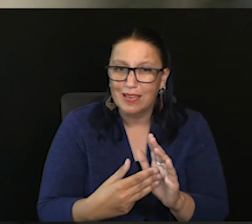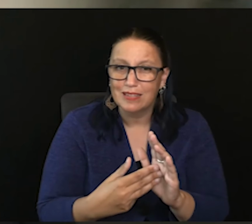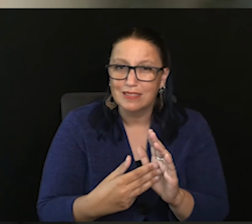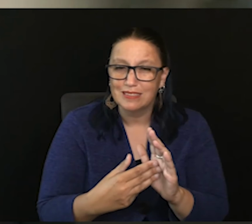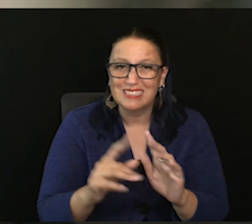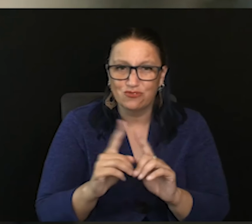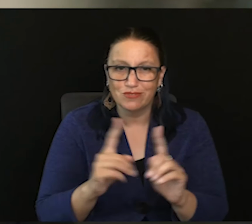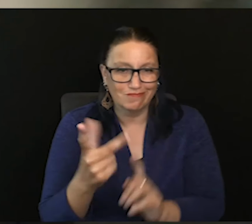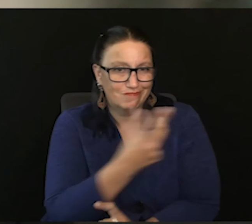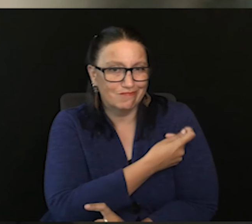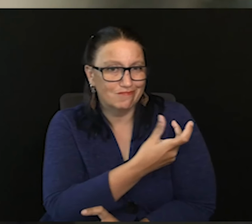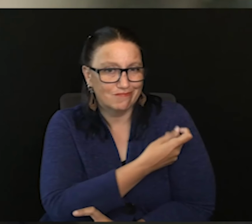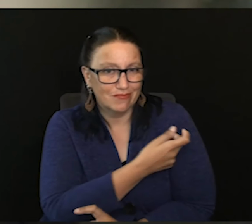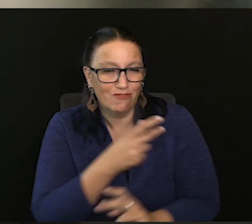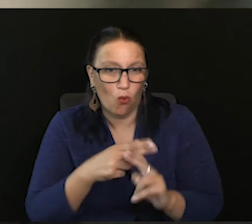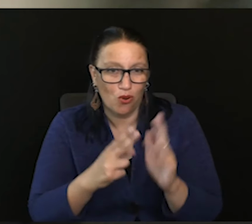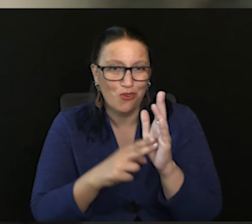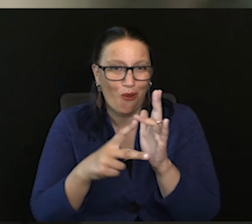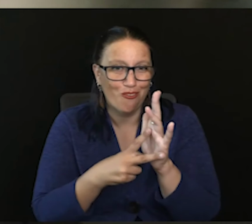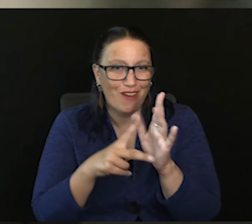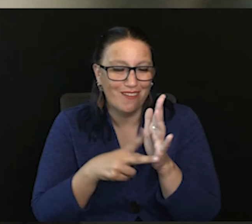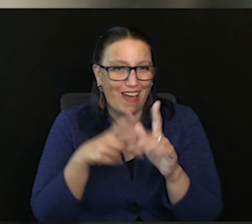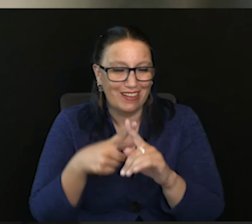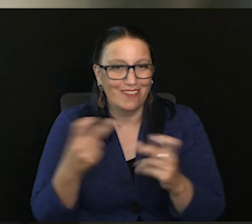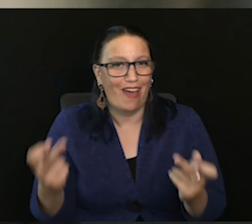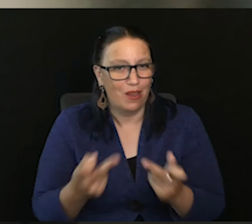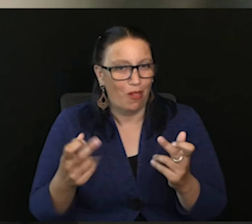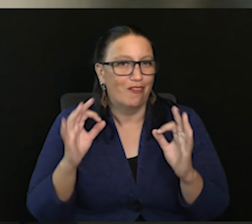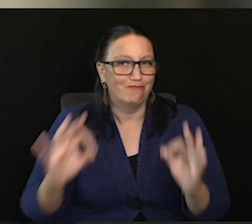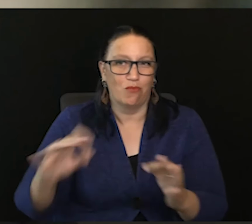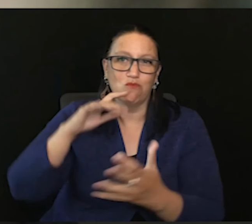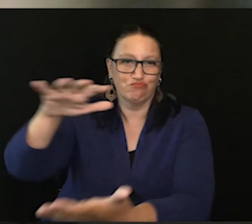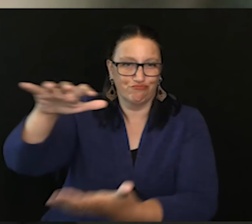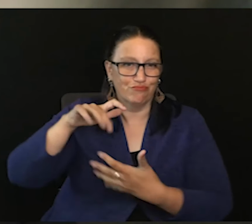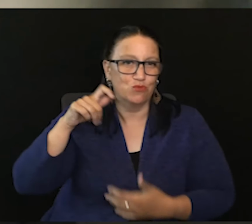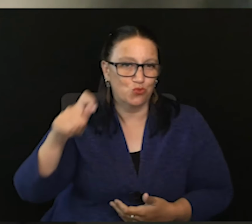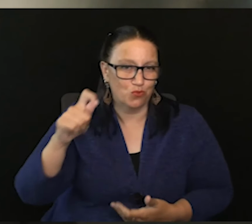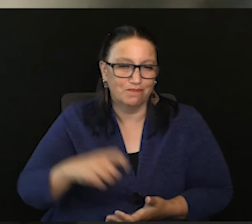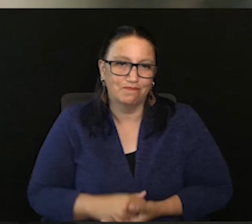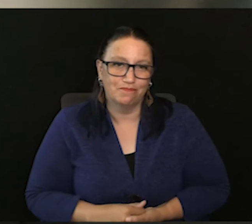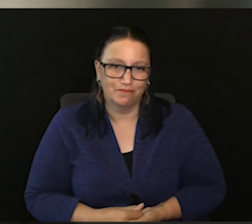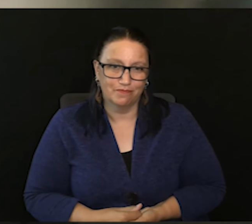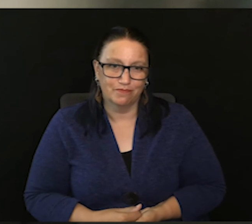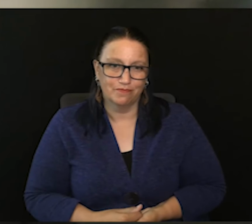Obviously, we have a first dose national vaccination rate of 95.2%